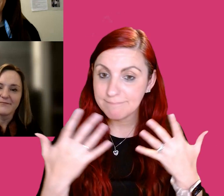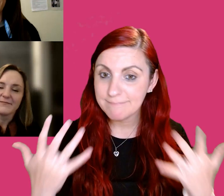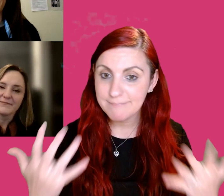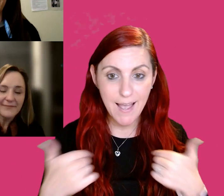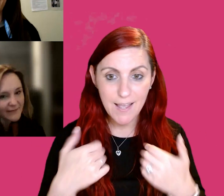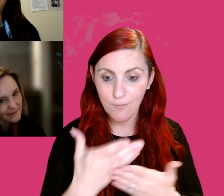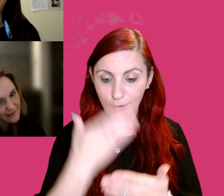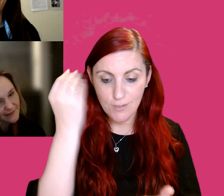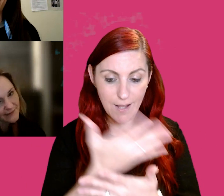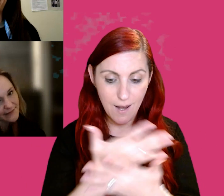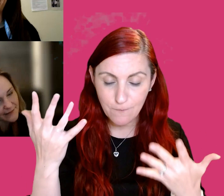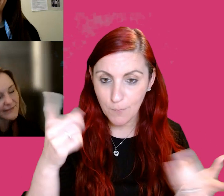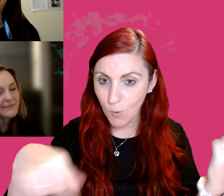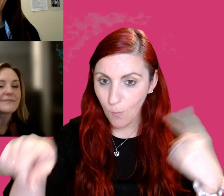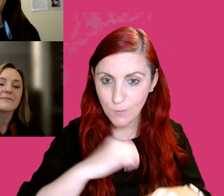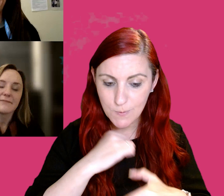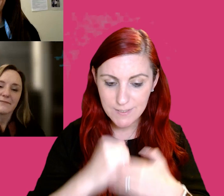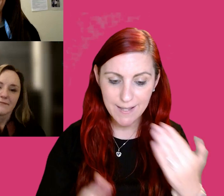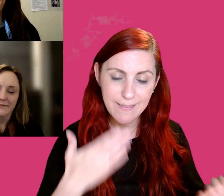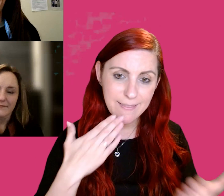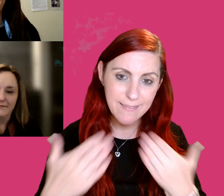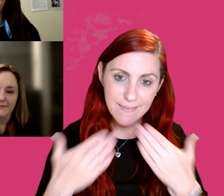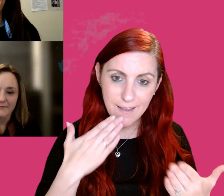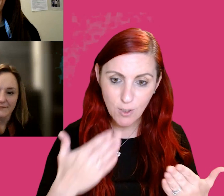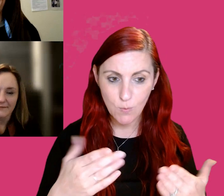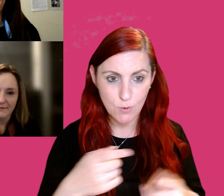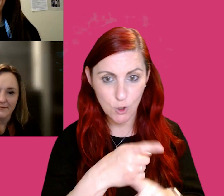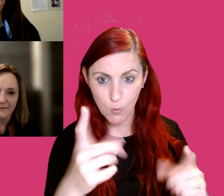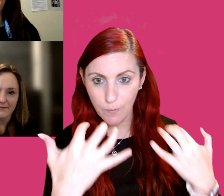loads from you today thank you thank you you to the audience for being so engaged thank you for